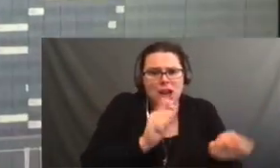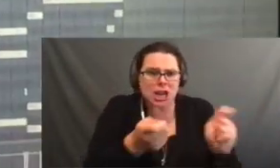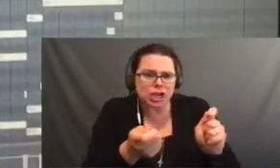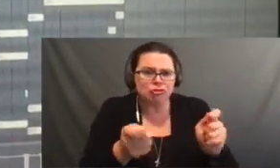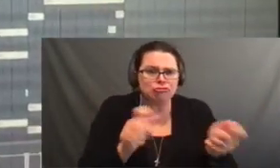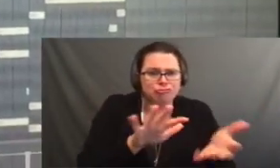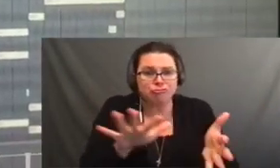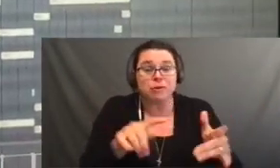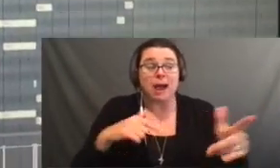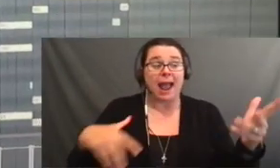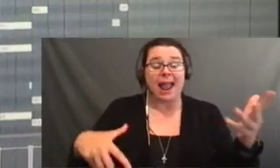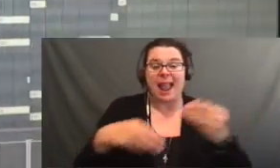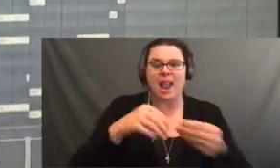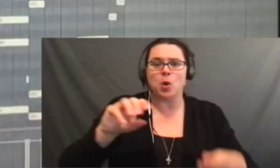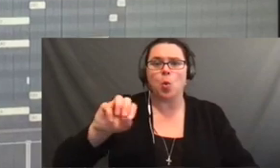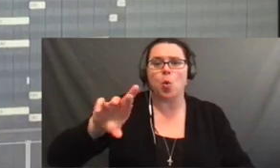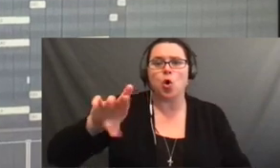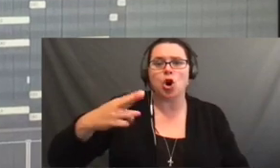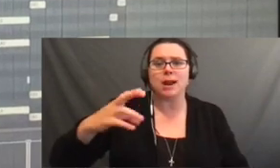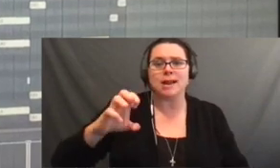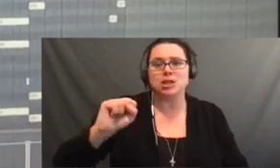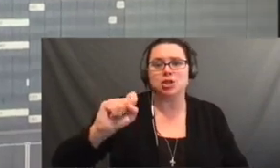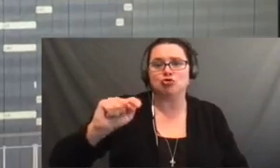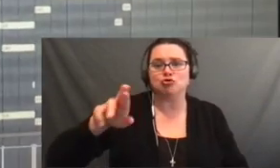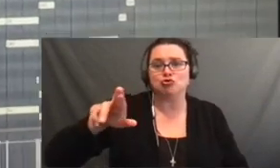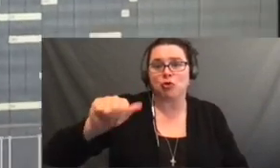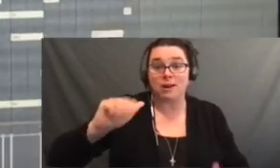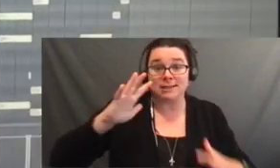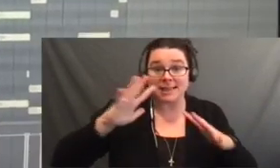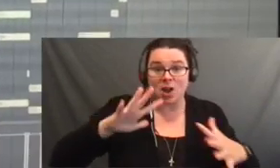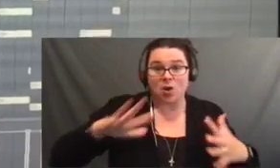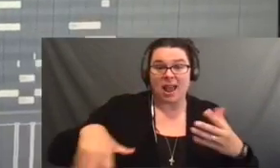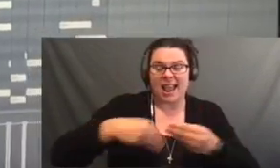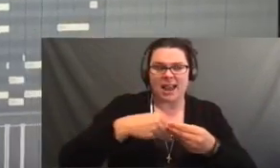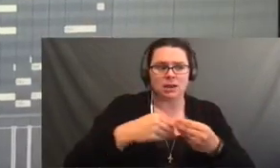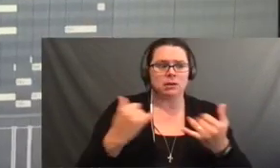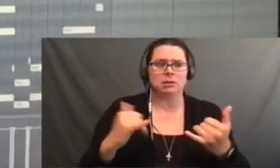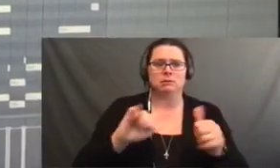So next I added an orchestra-type sound and this is what it sounds like.